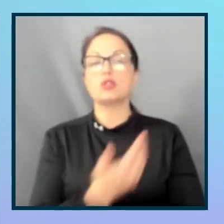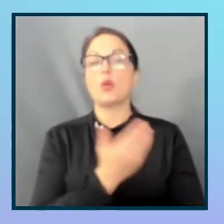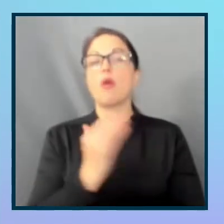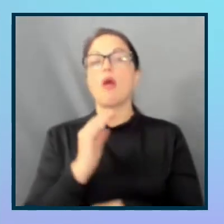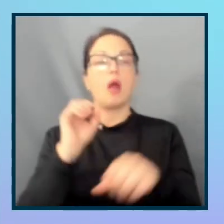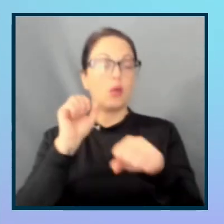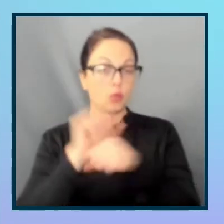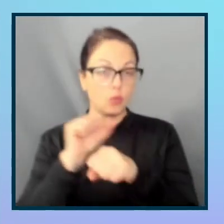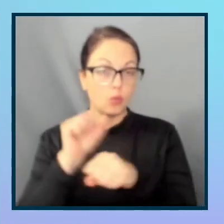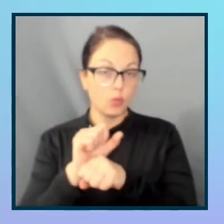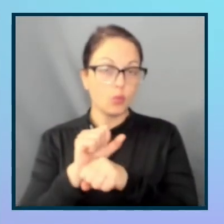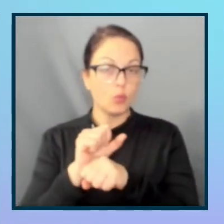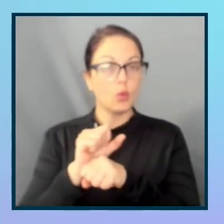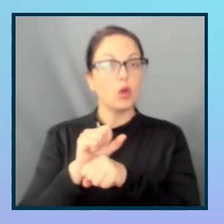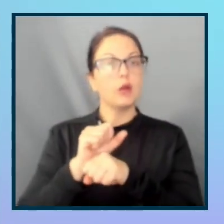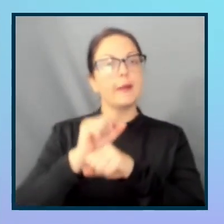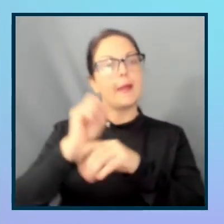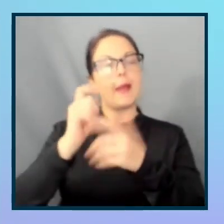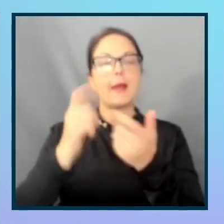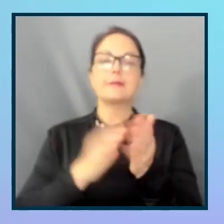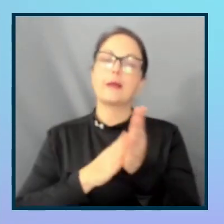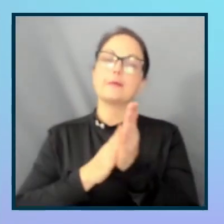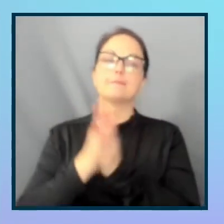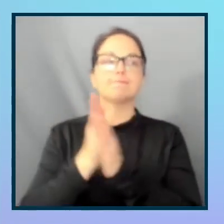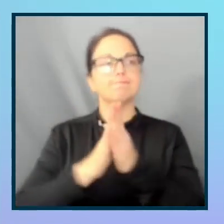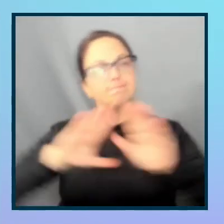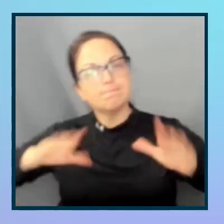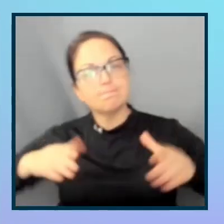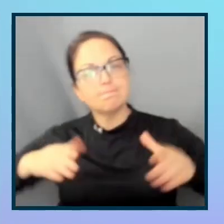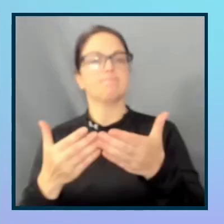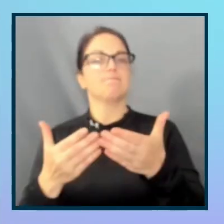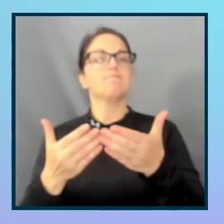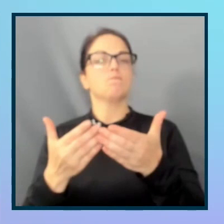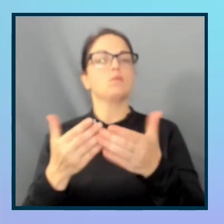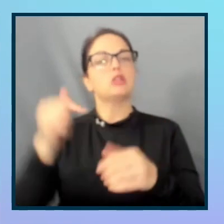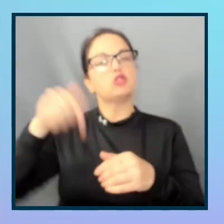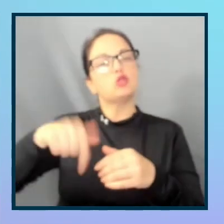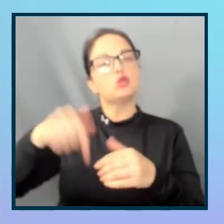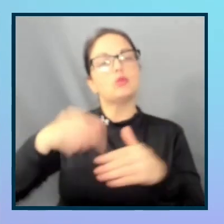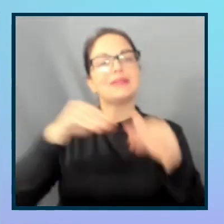I was actually just on a call with our DEI partners yesterday.